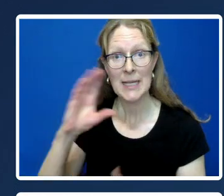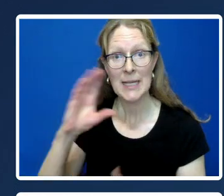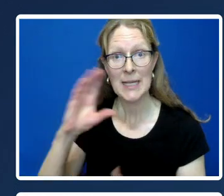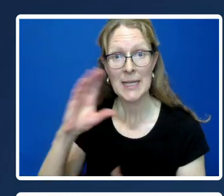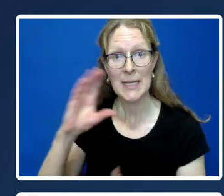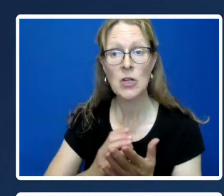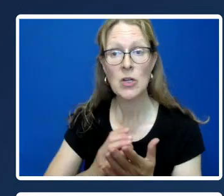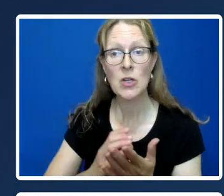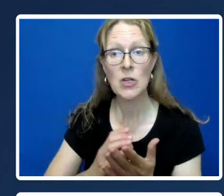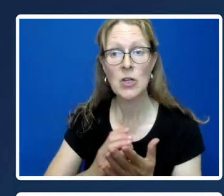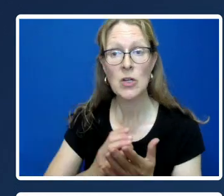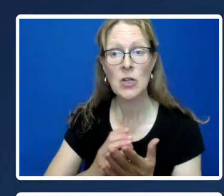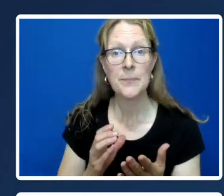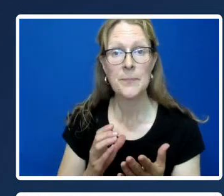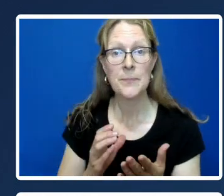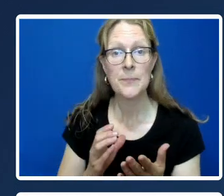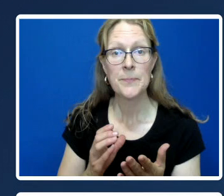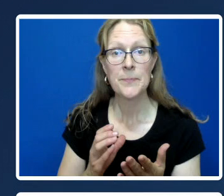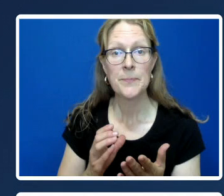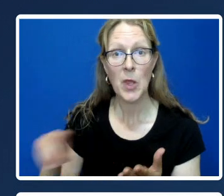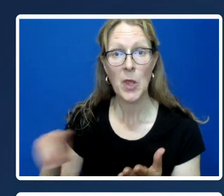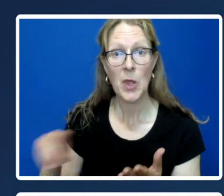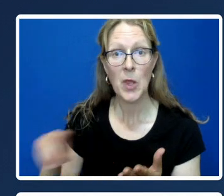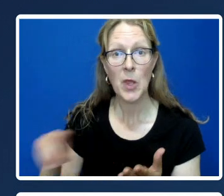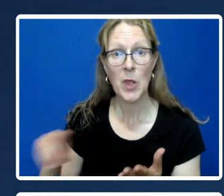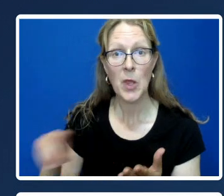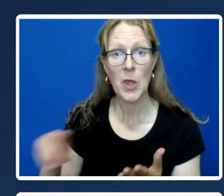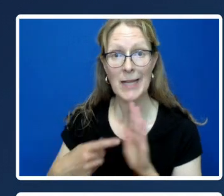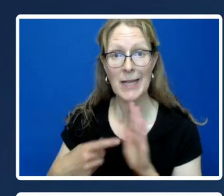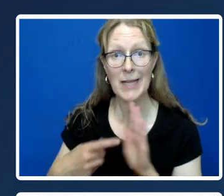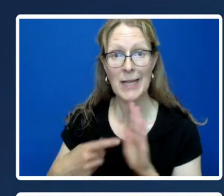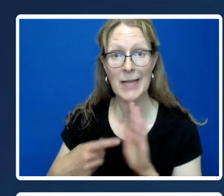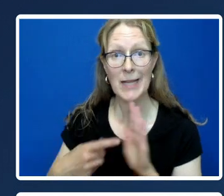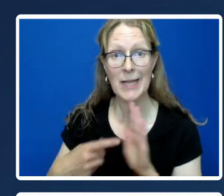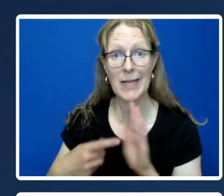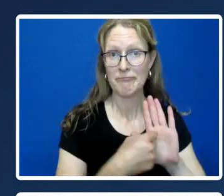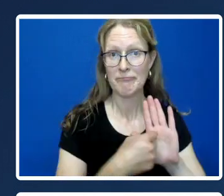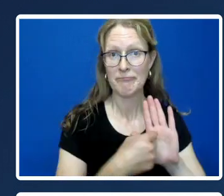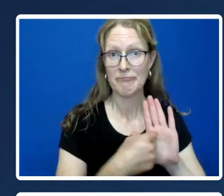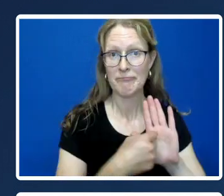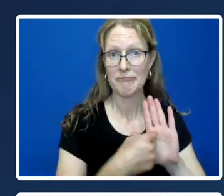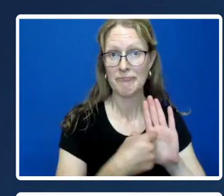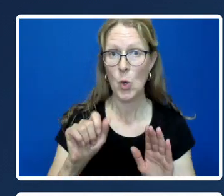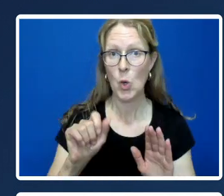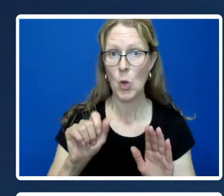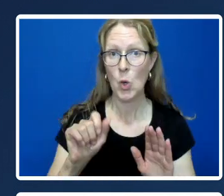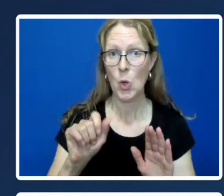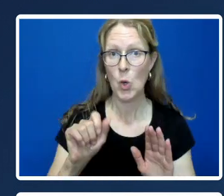which took place on December 10th at Martha's Table, which was born out of